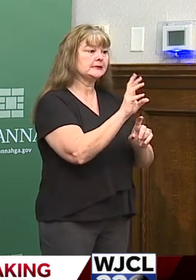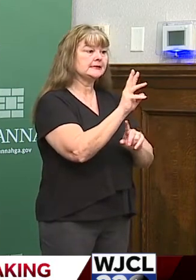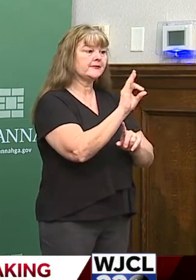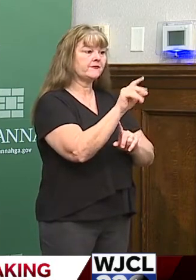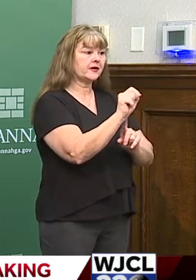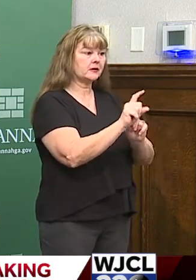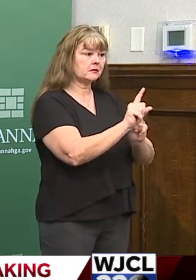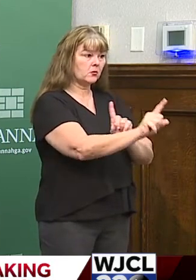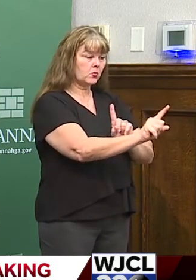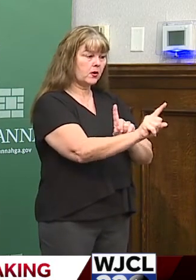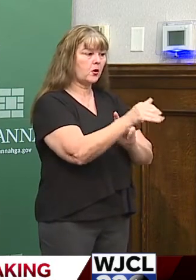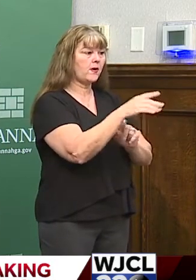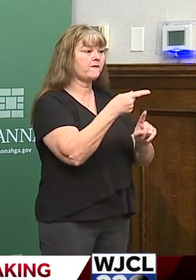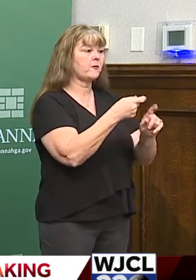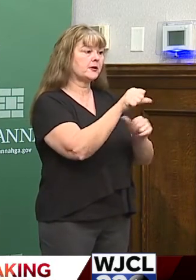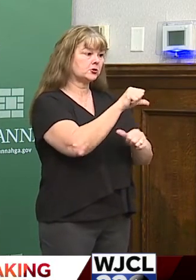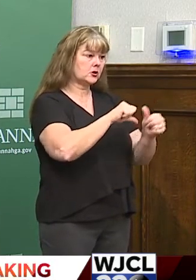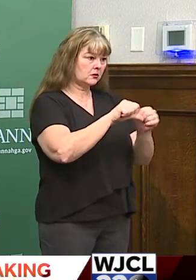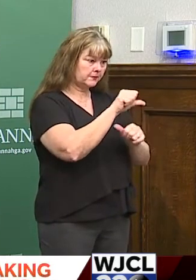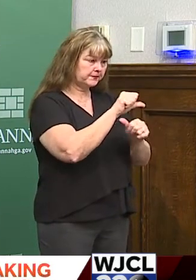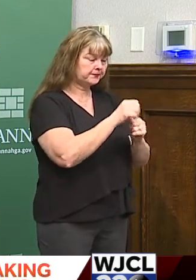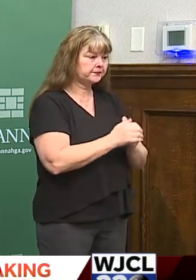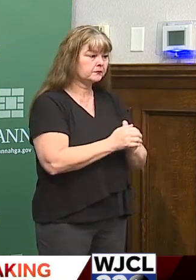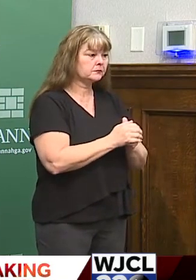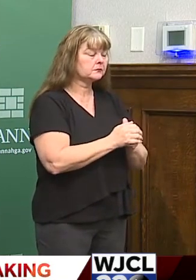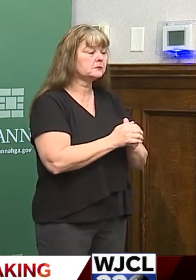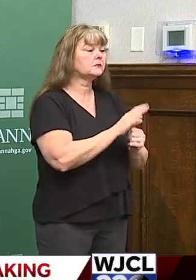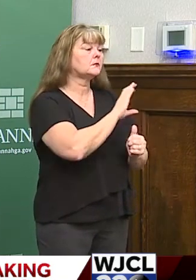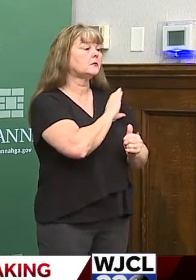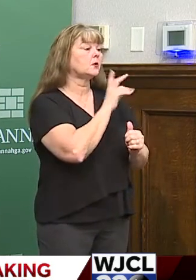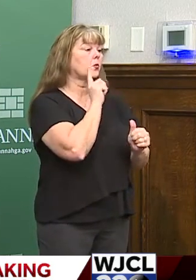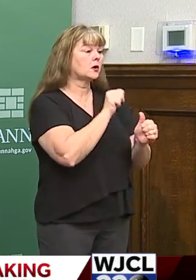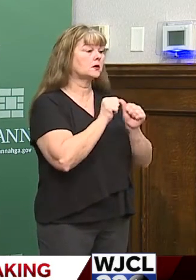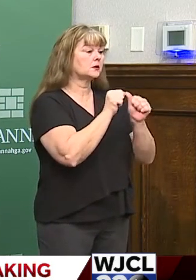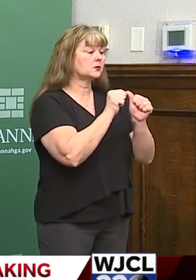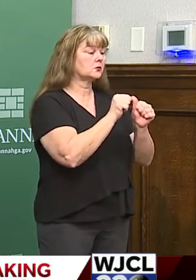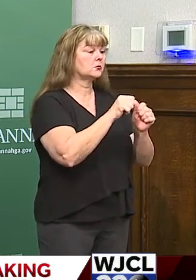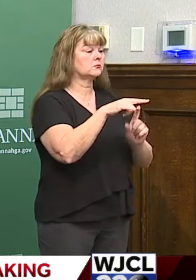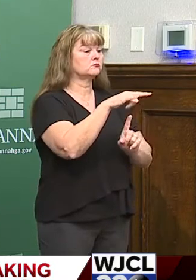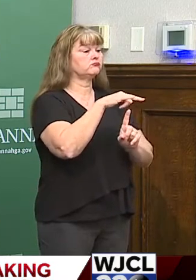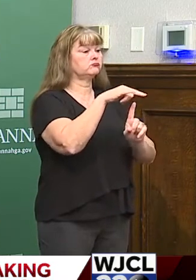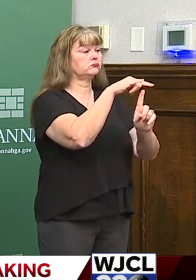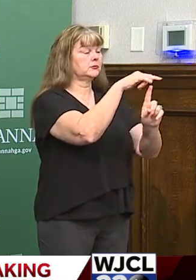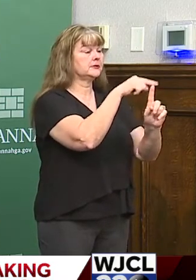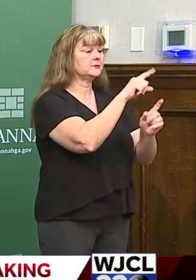THIS MESSAGE SIMPLY REMINDS PEOPLE TO STAY AT LEAST SIX FEET AWAY FROM OTHERS.